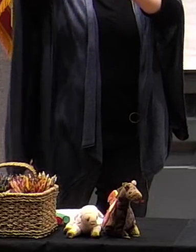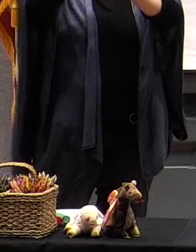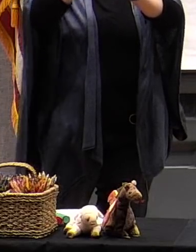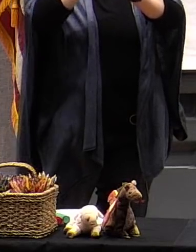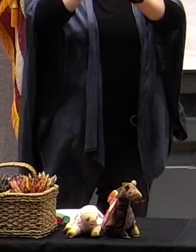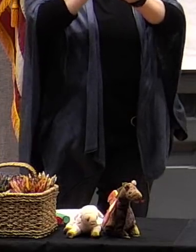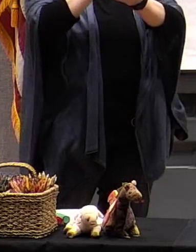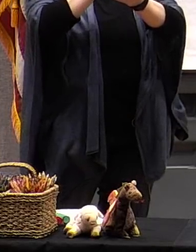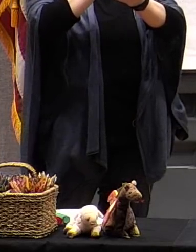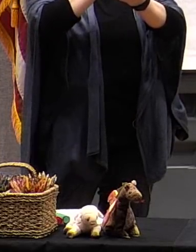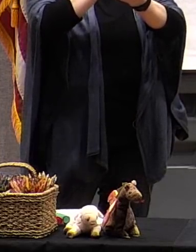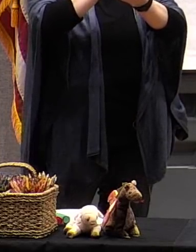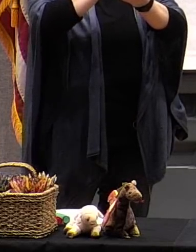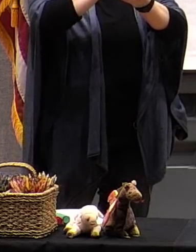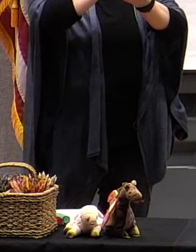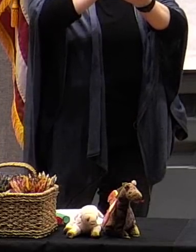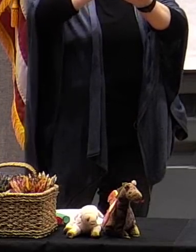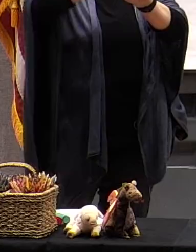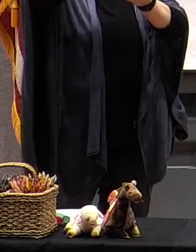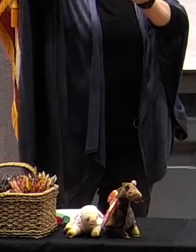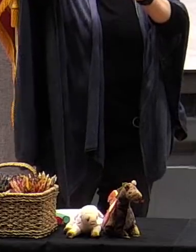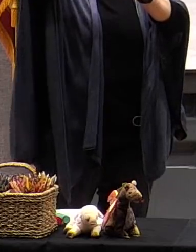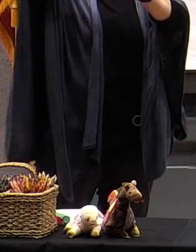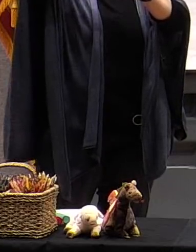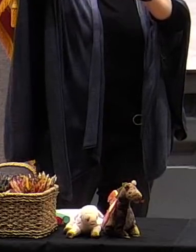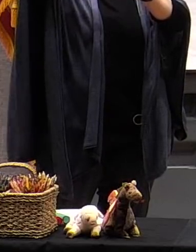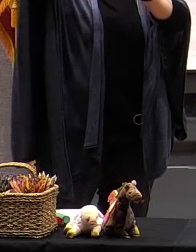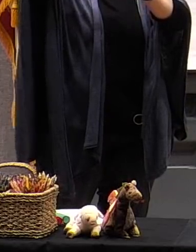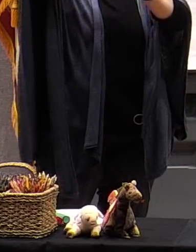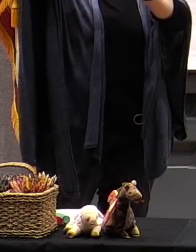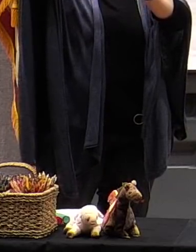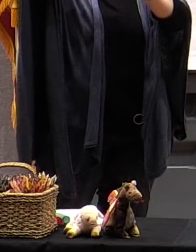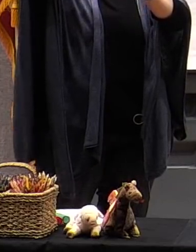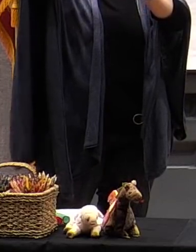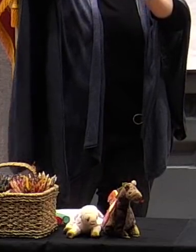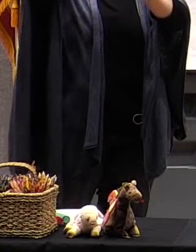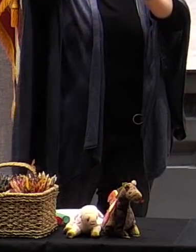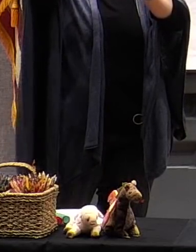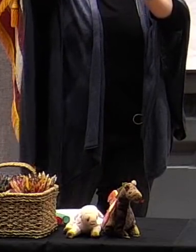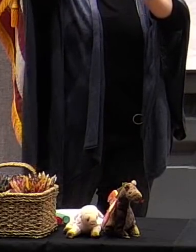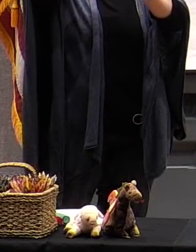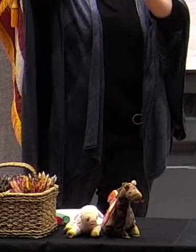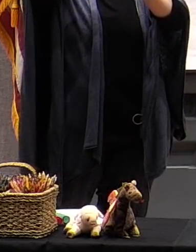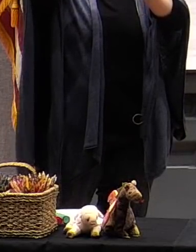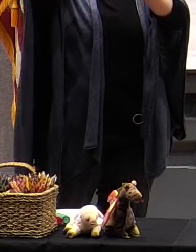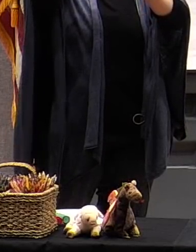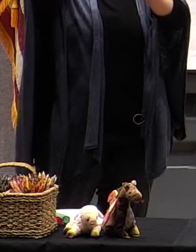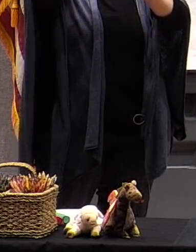take a breath out. Inhale, something kind that you can do for somebody today,